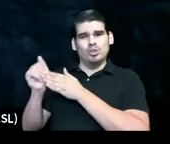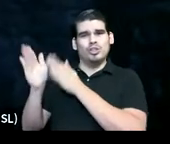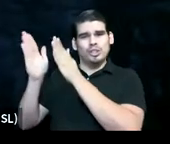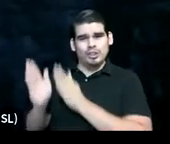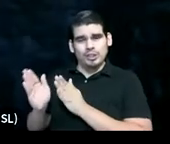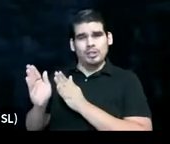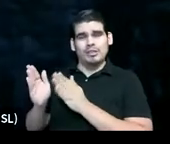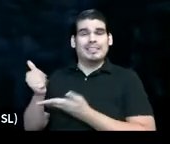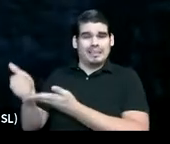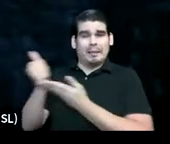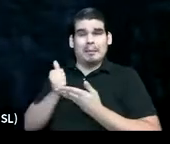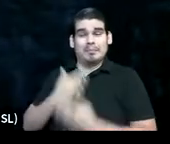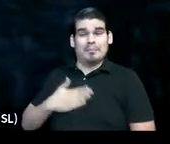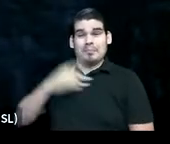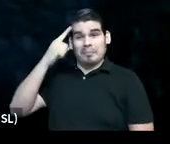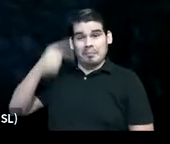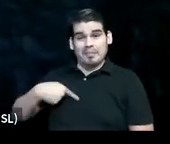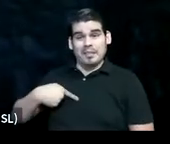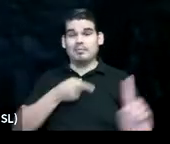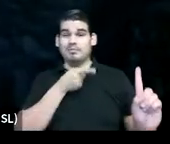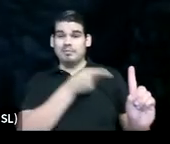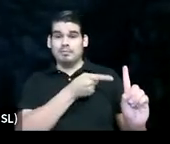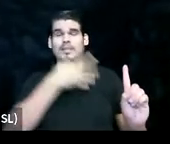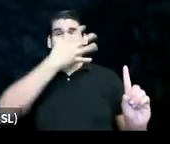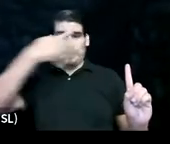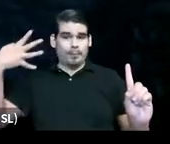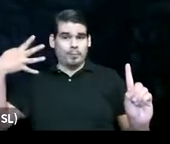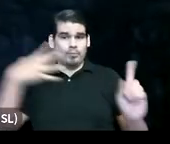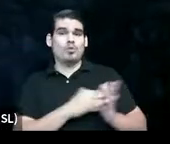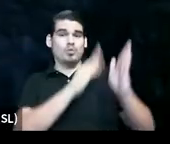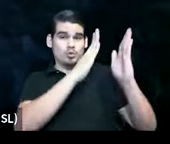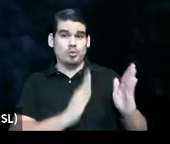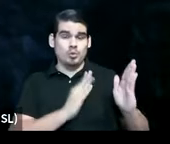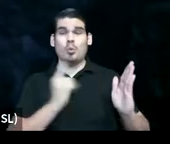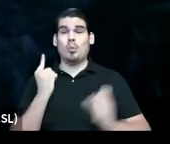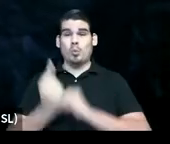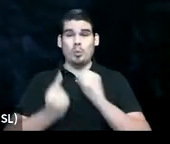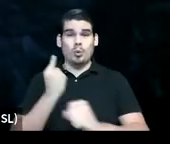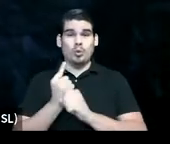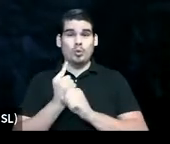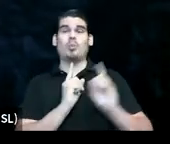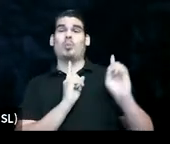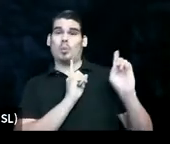And he is here now and he scared of going to college because first he is documented. So he's like can I even tell them. And if I do,